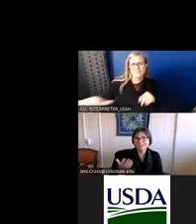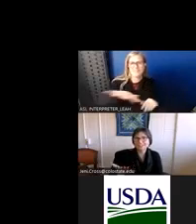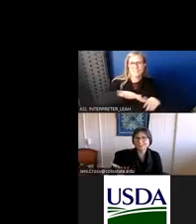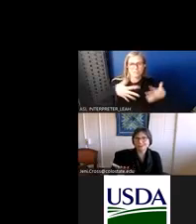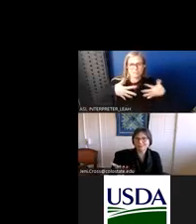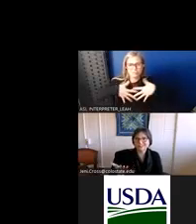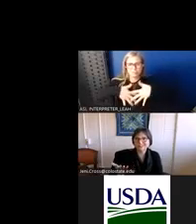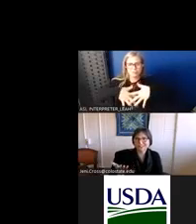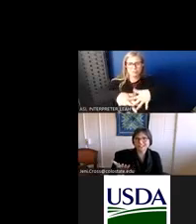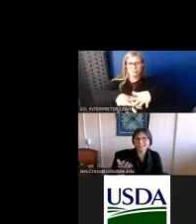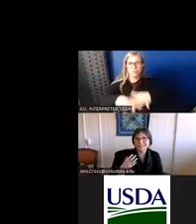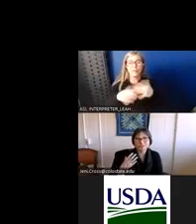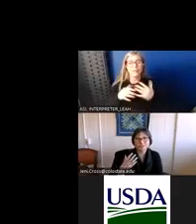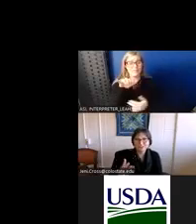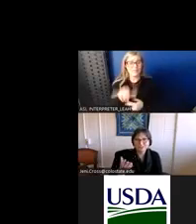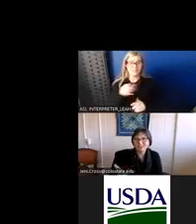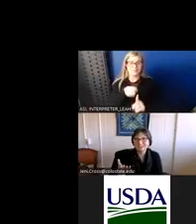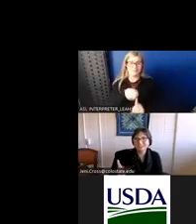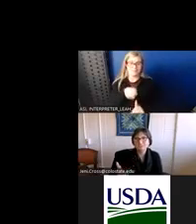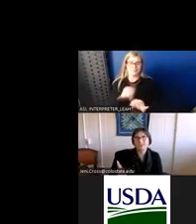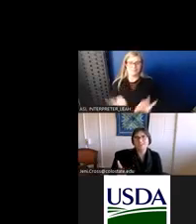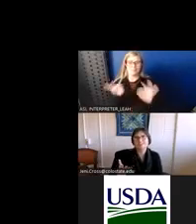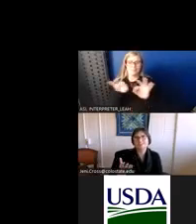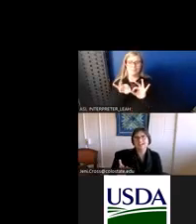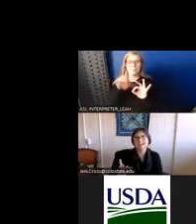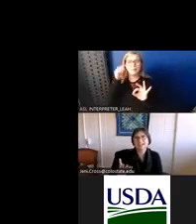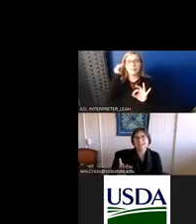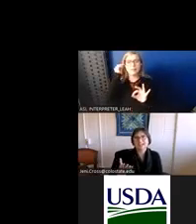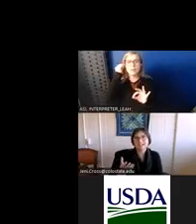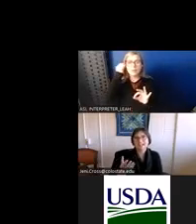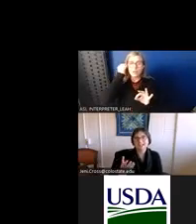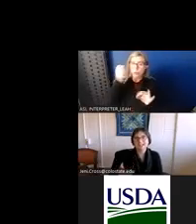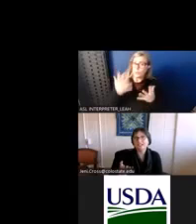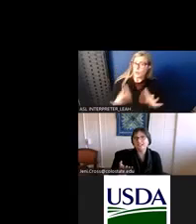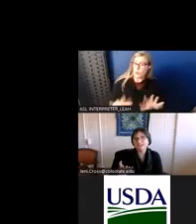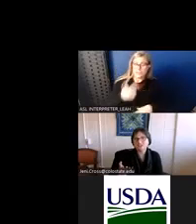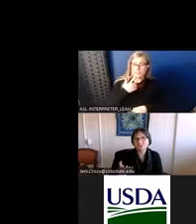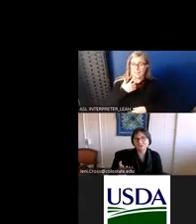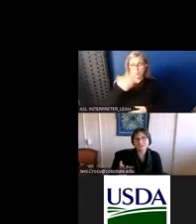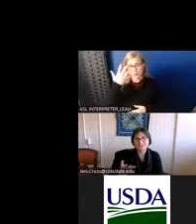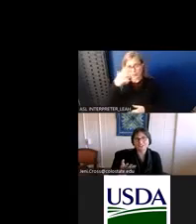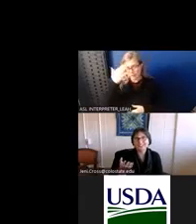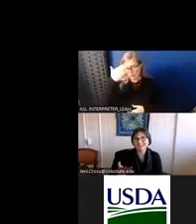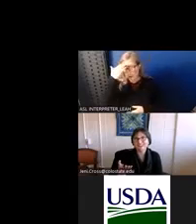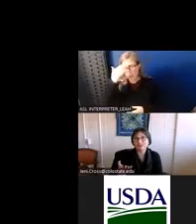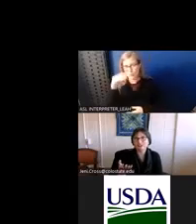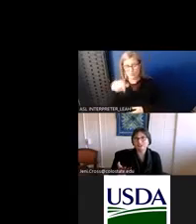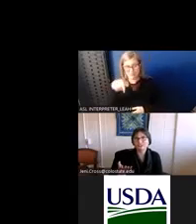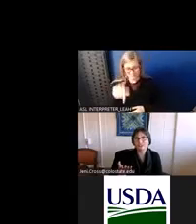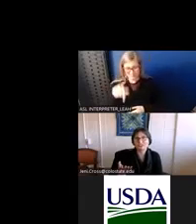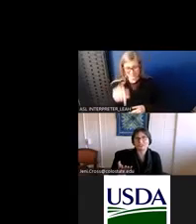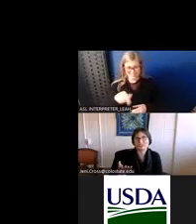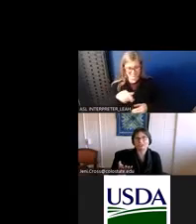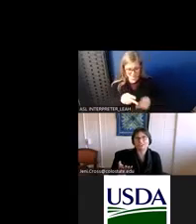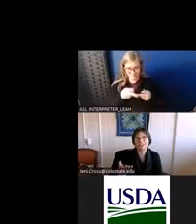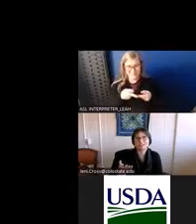Jessica already said, We know in this space that individual fields can't solve the big challenges that we're facing.